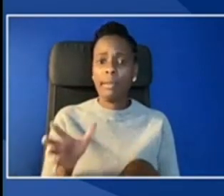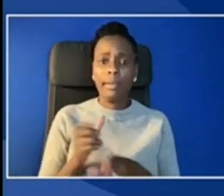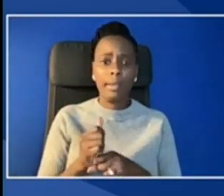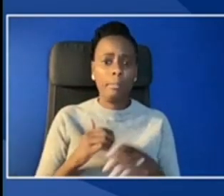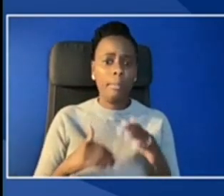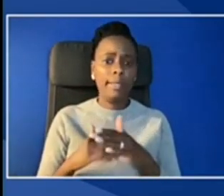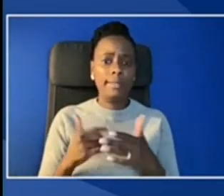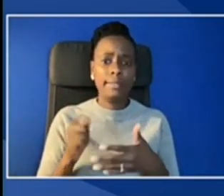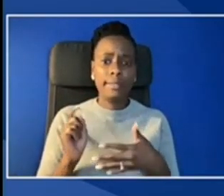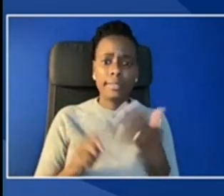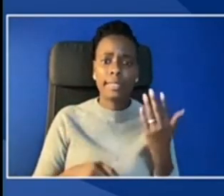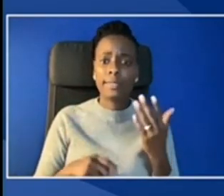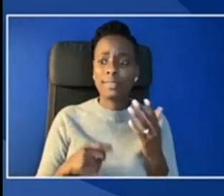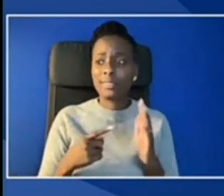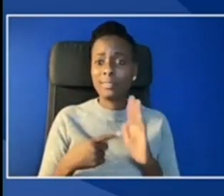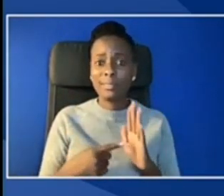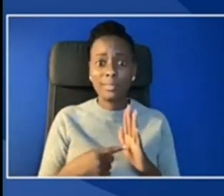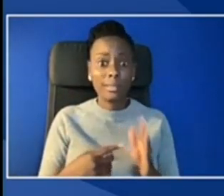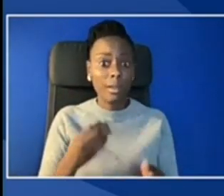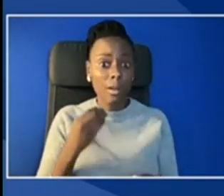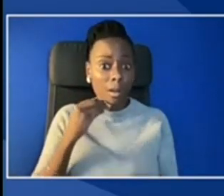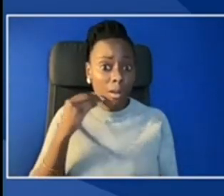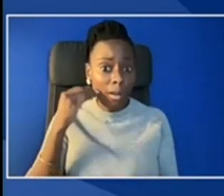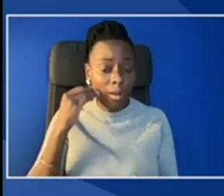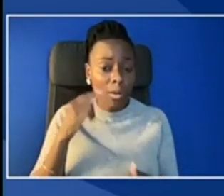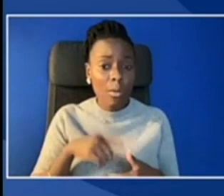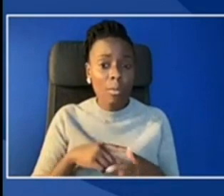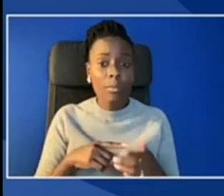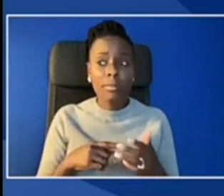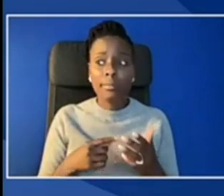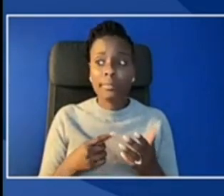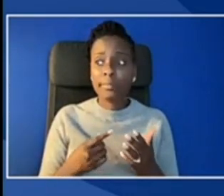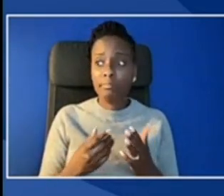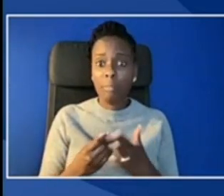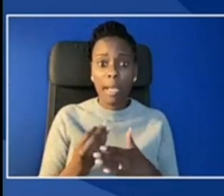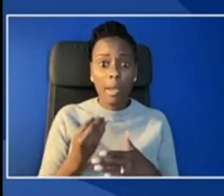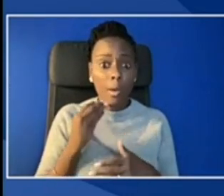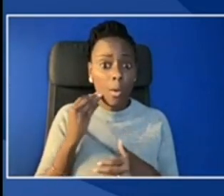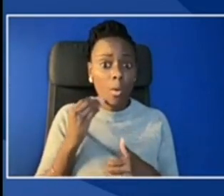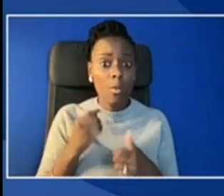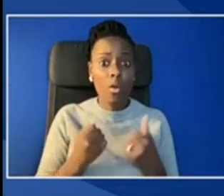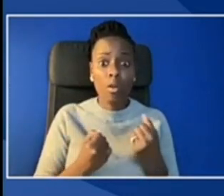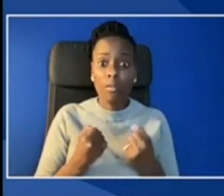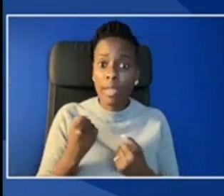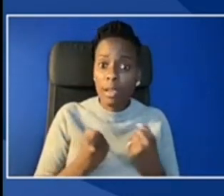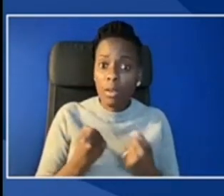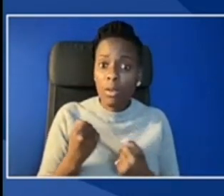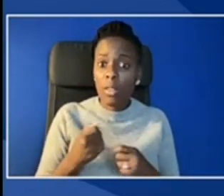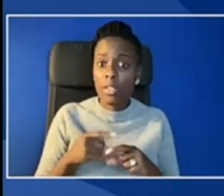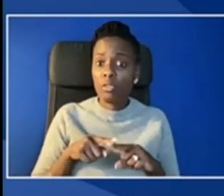roof over their head, purchasing a home, or even purchasing a vehicle that is reliable and dependable for them to